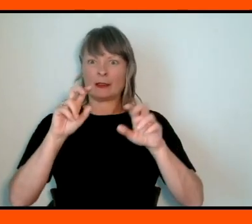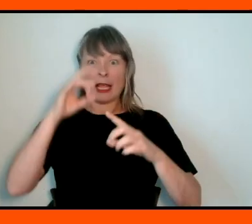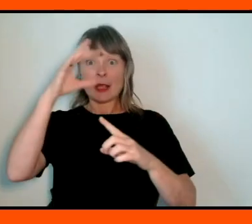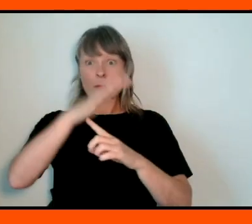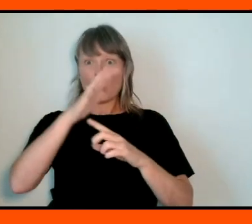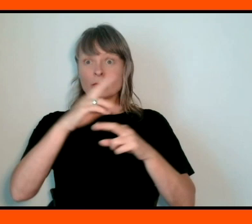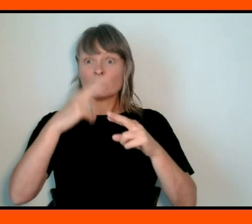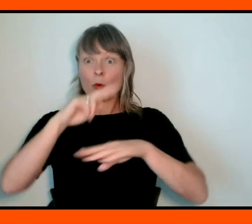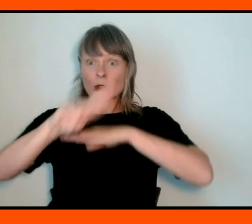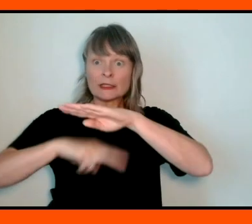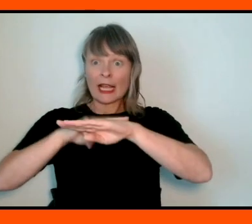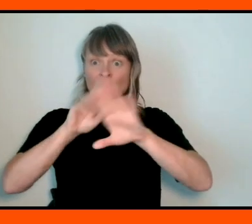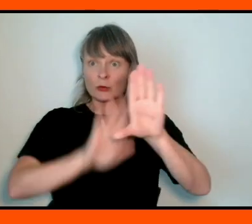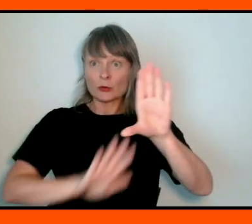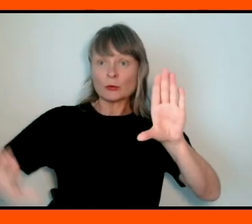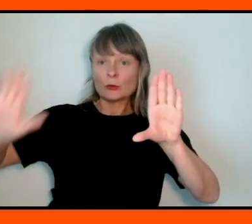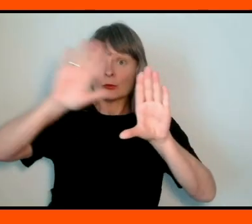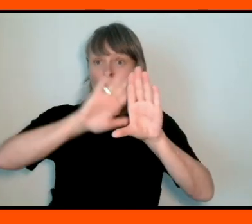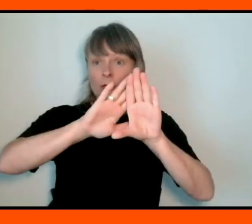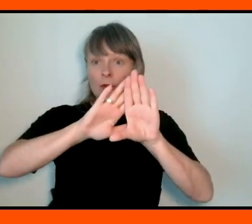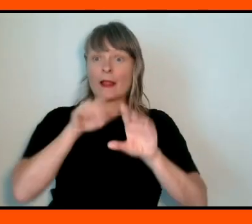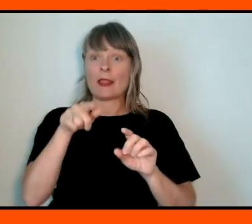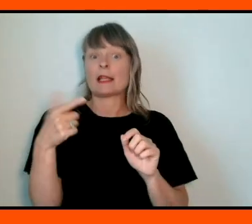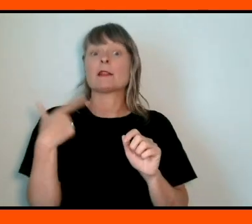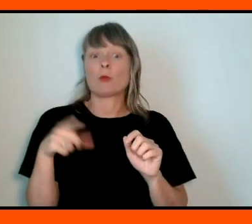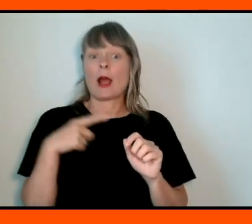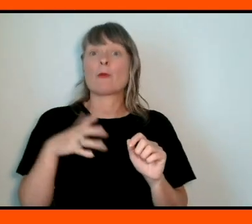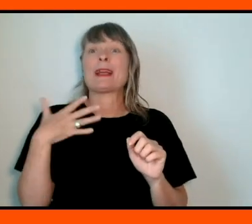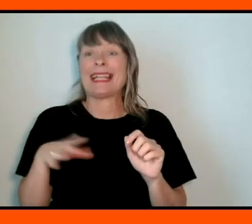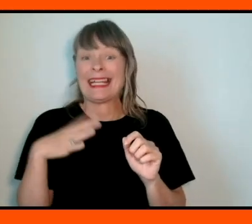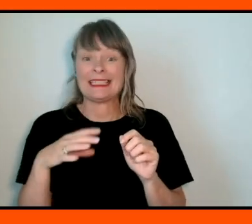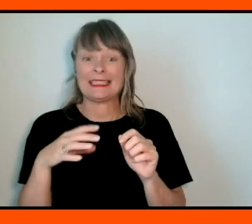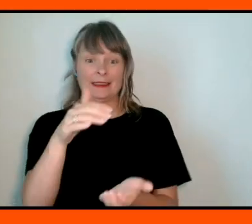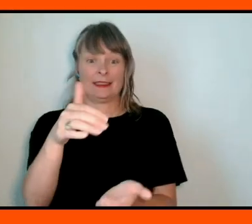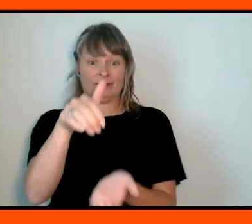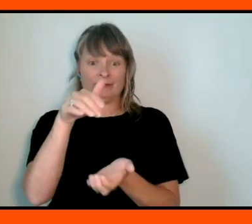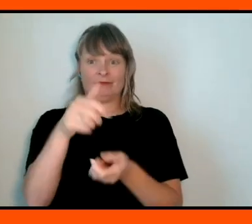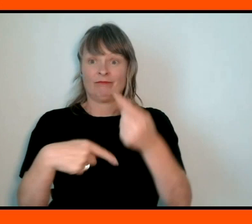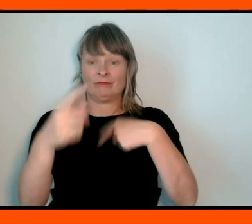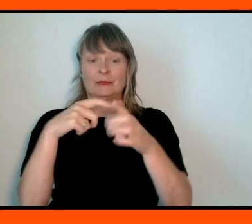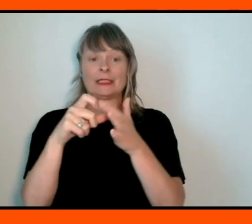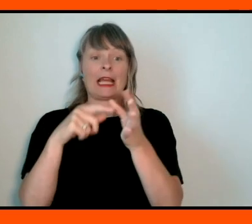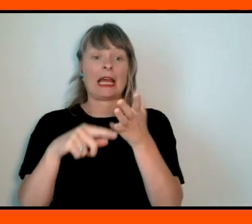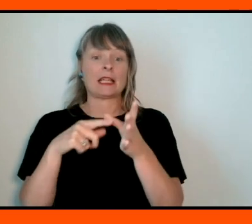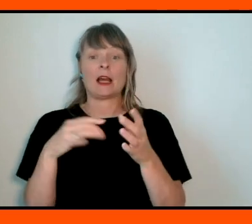This is why the data is needed. This could be for an electoral or legislative purpose.